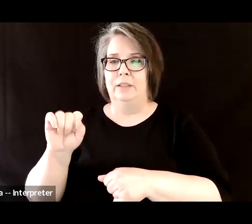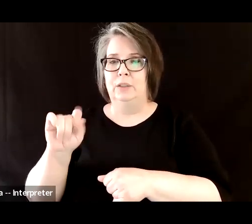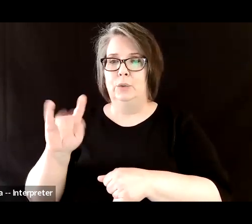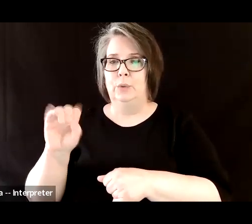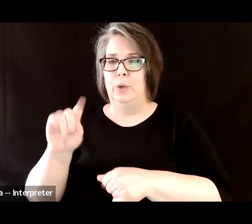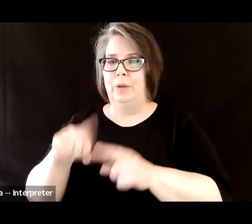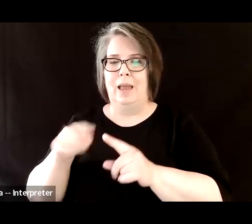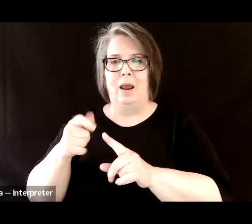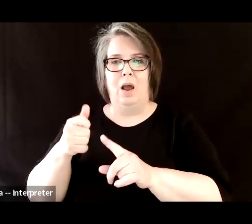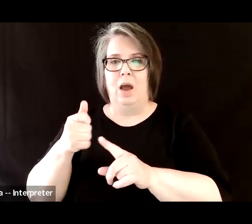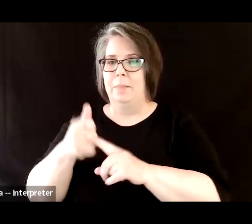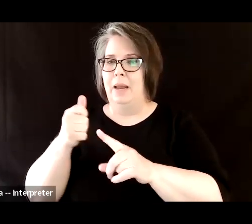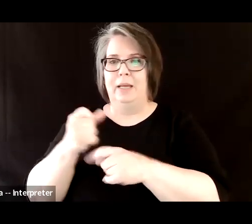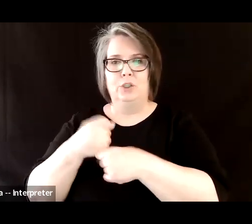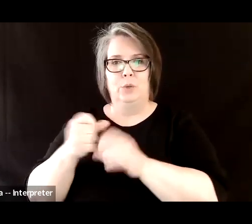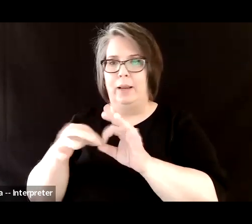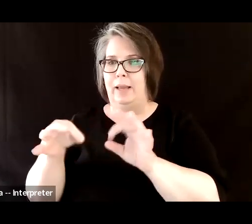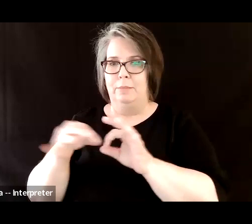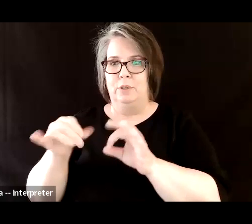So assuming you are bringing in an external video and you